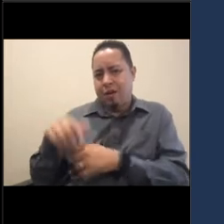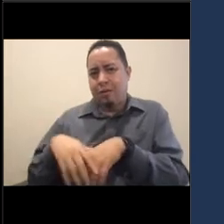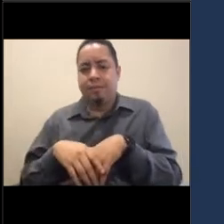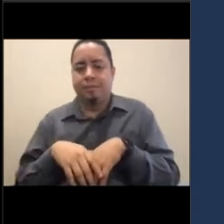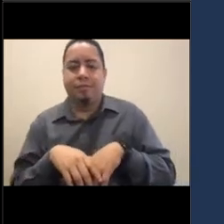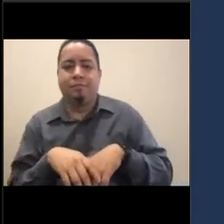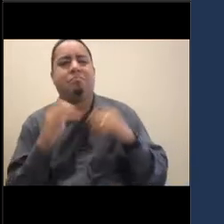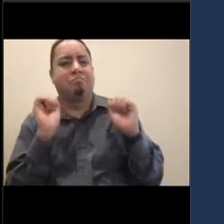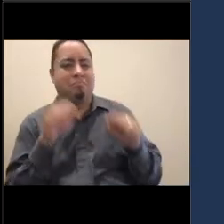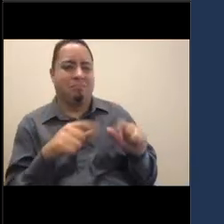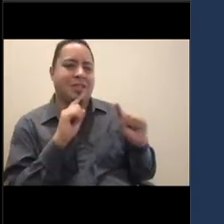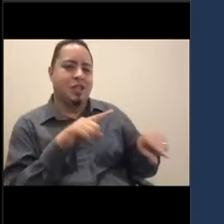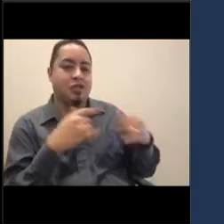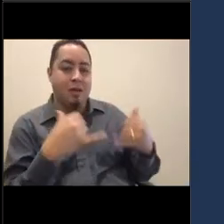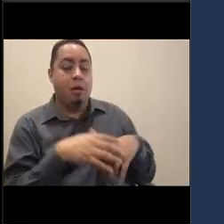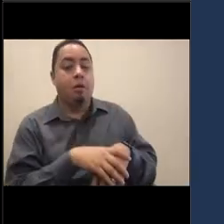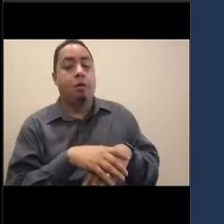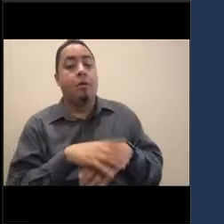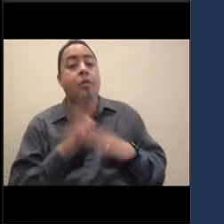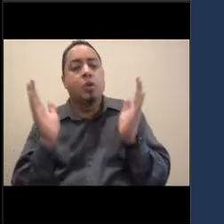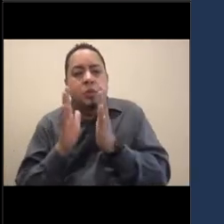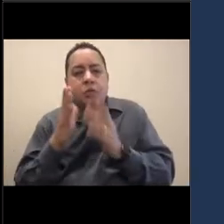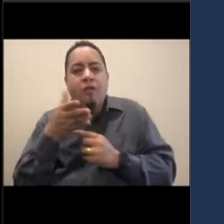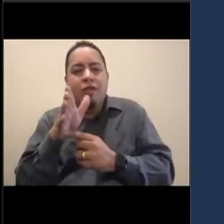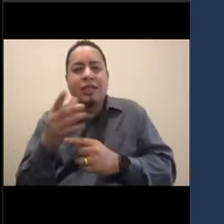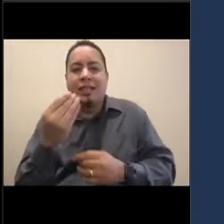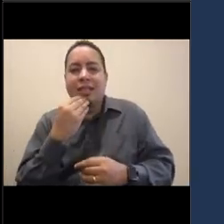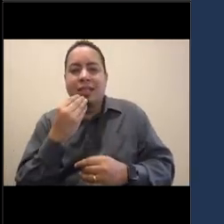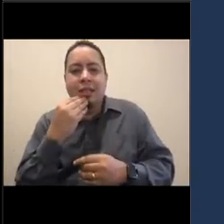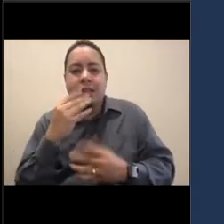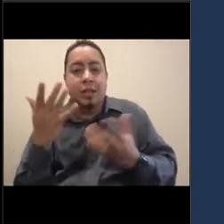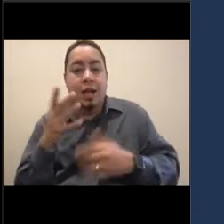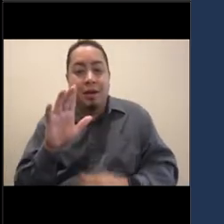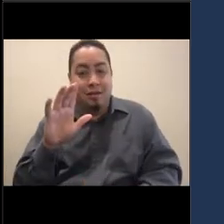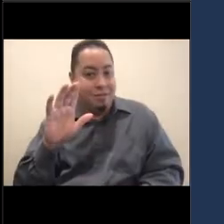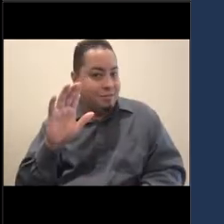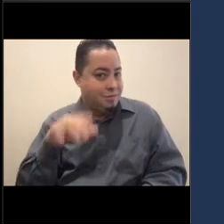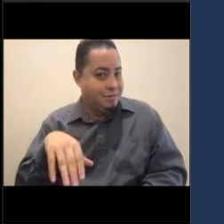So some of the smaller fish that they would eat would be like alewife or smelt or whitefish.